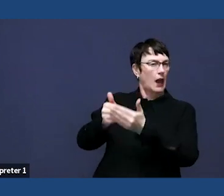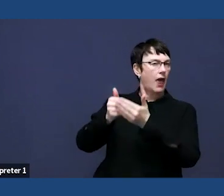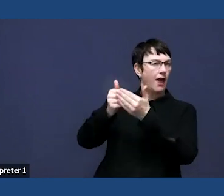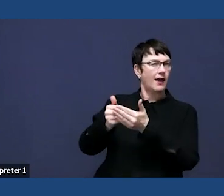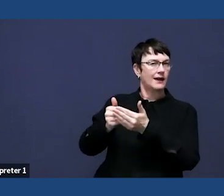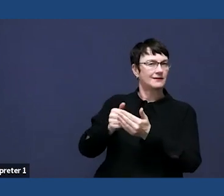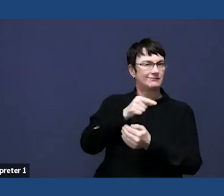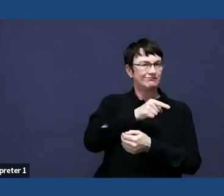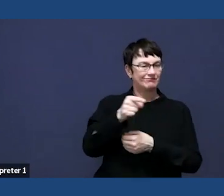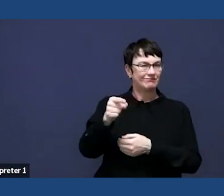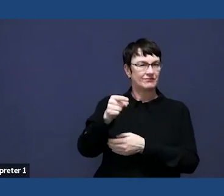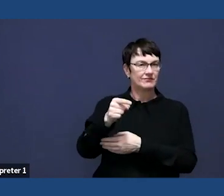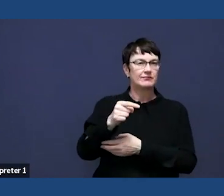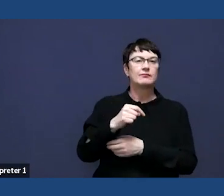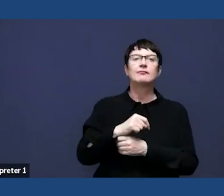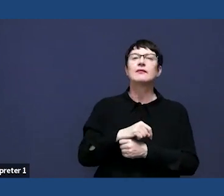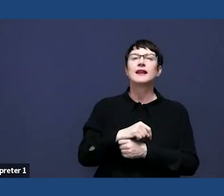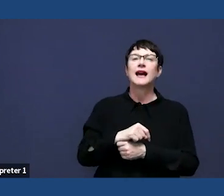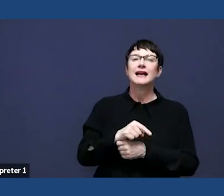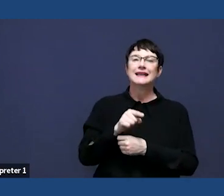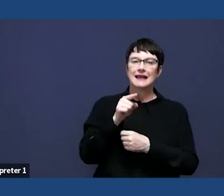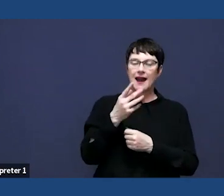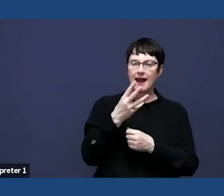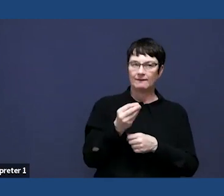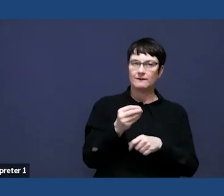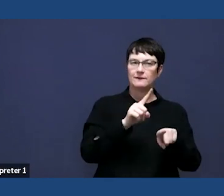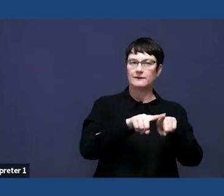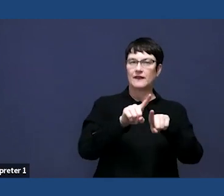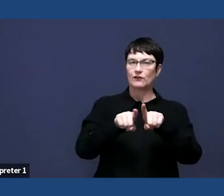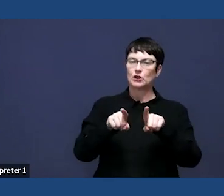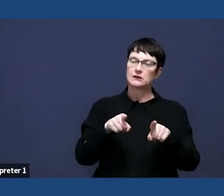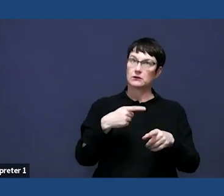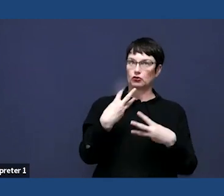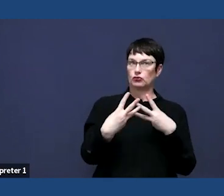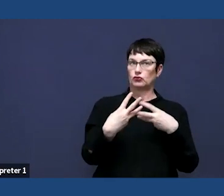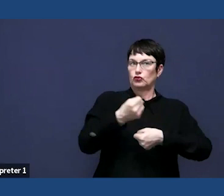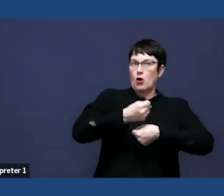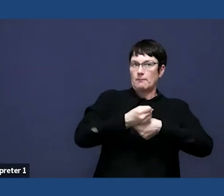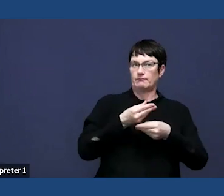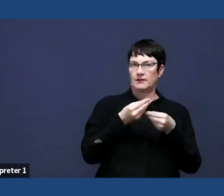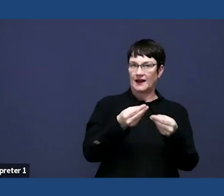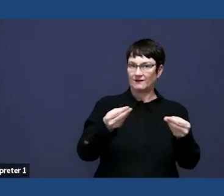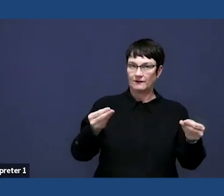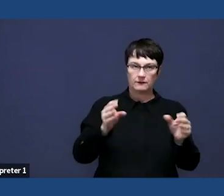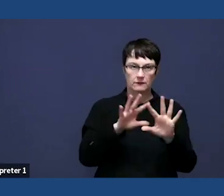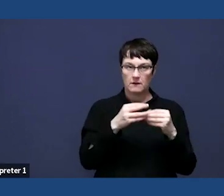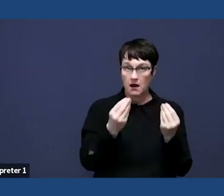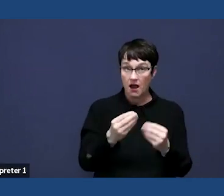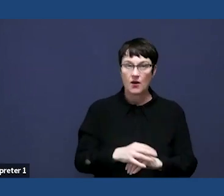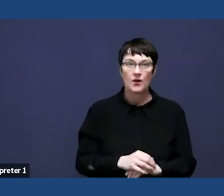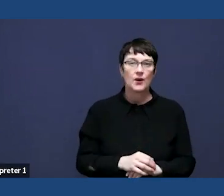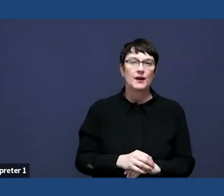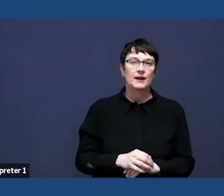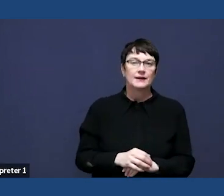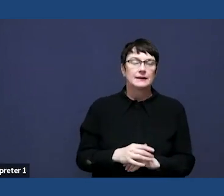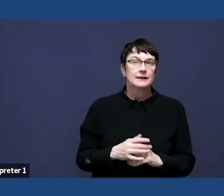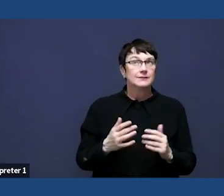So the first, as France alluded to, is around employing older persons.